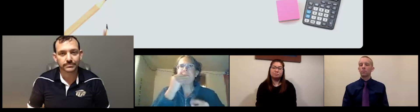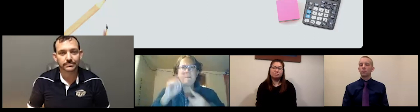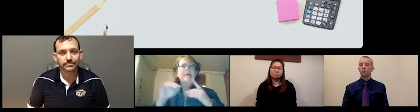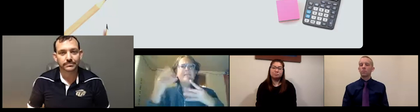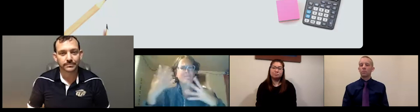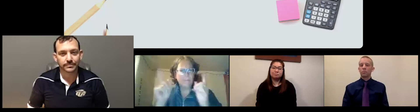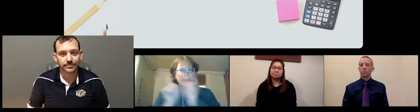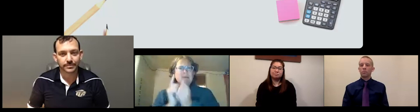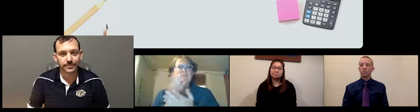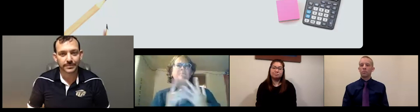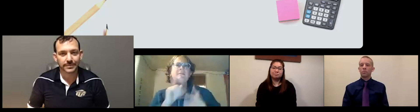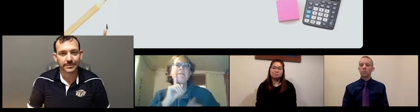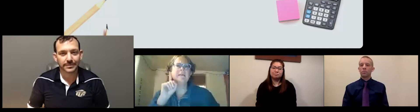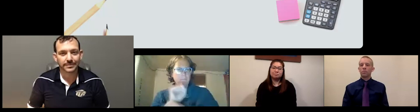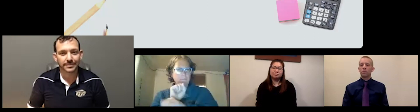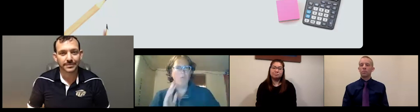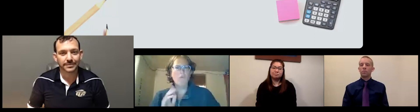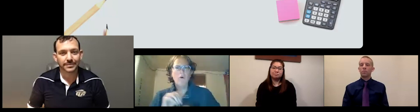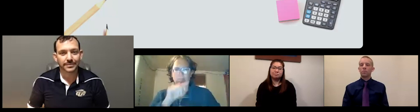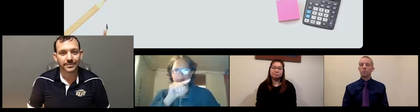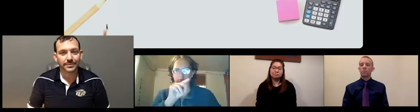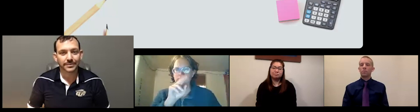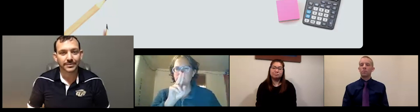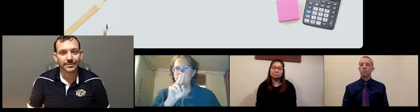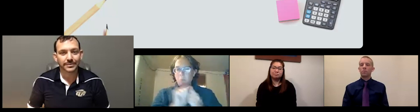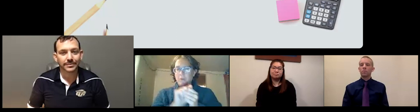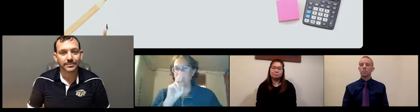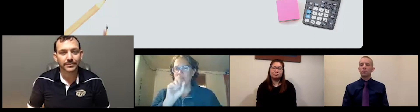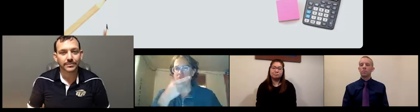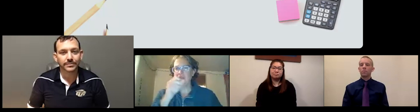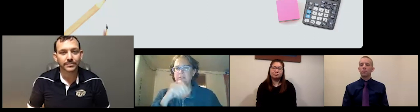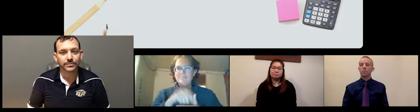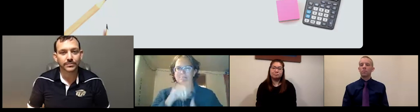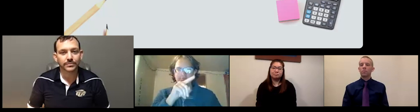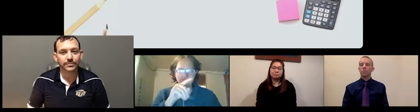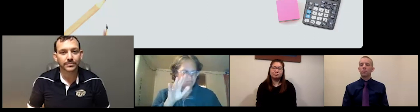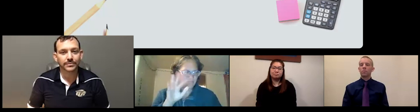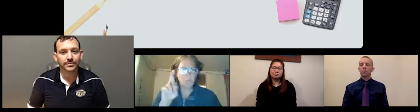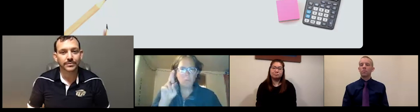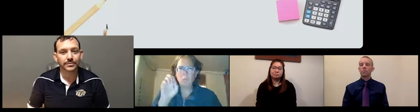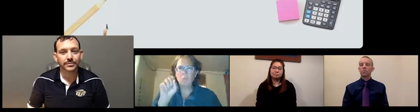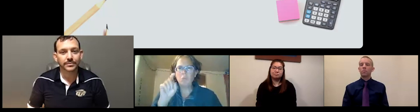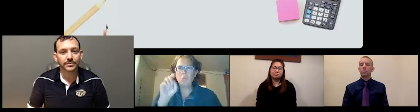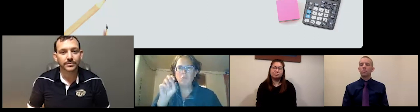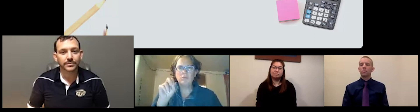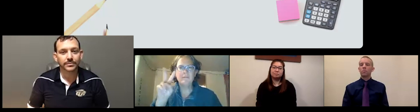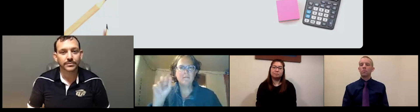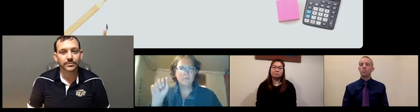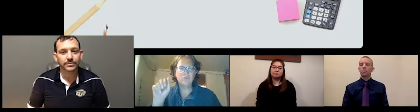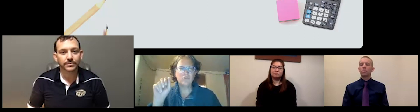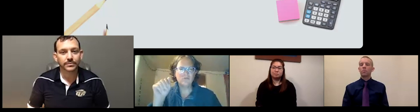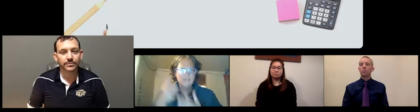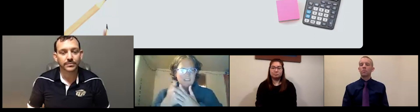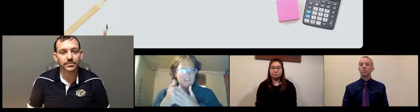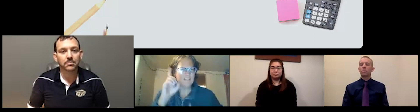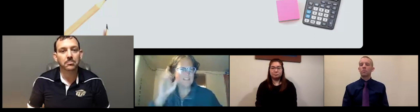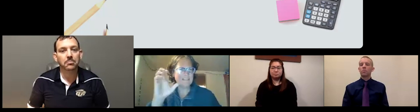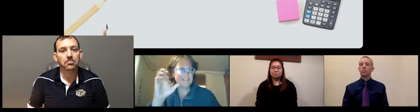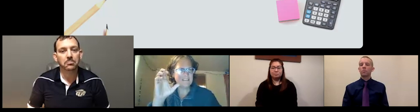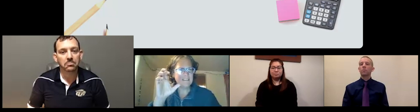I’ve met some deaf people who work with USGS in Reston, Virginia near DC.